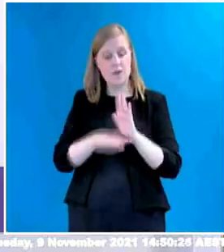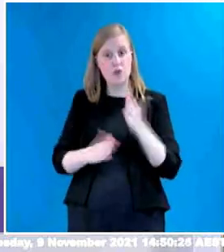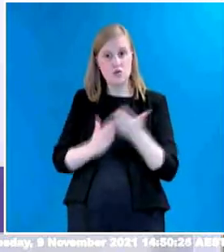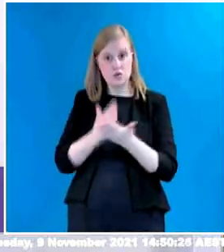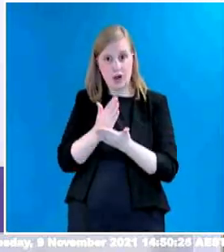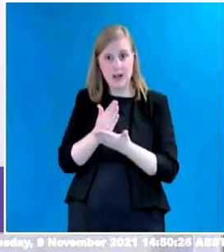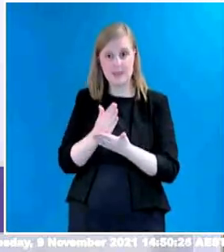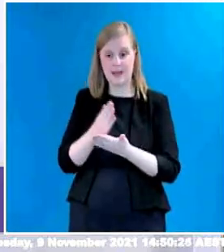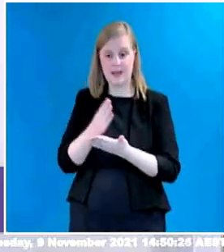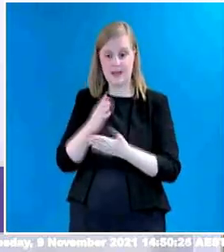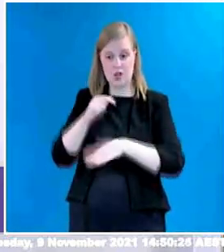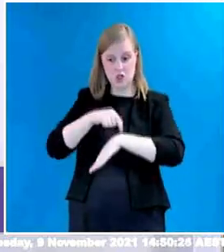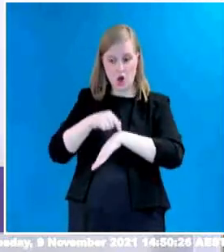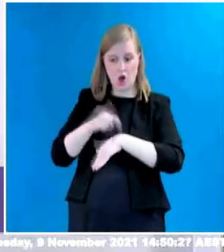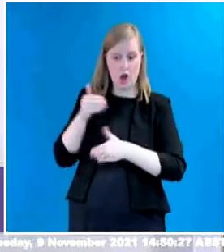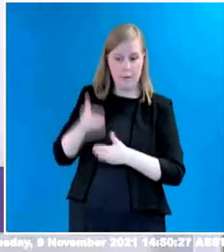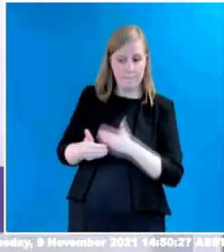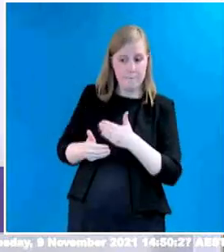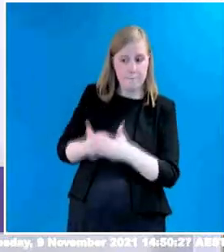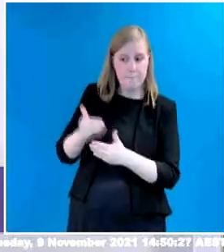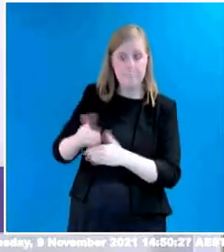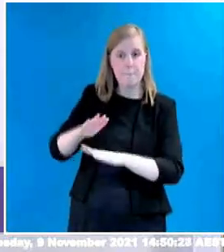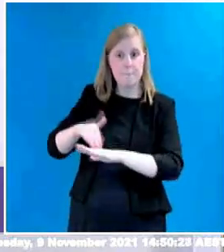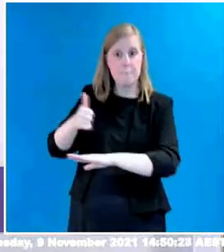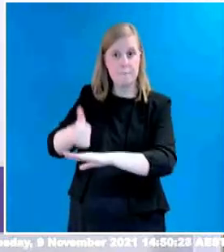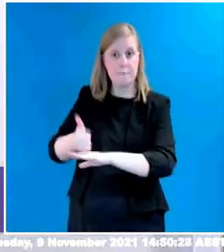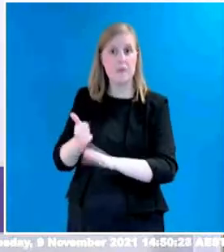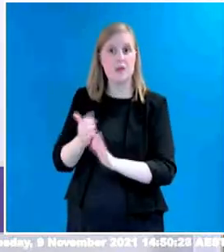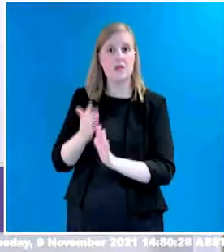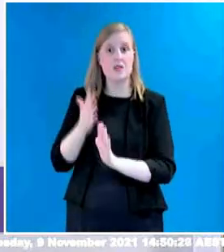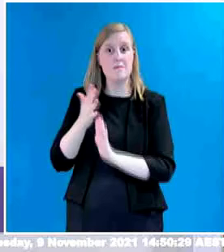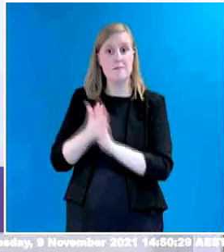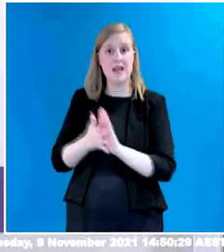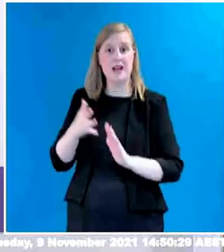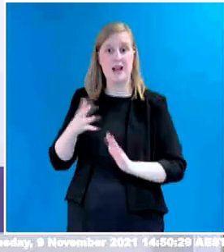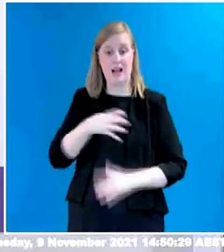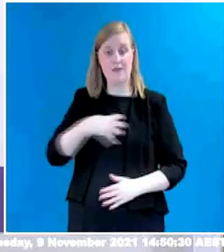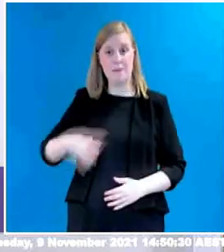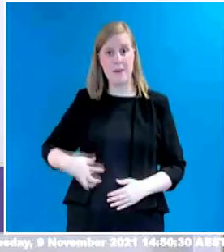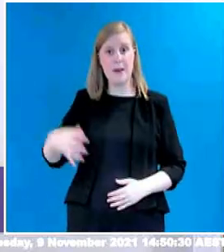complying with and implementing that right will be ongoing, but it is a